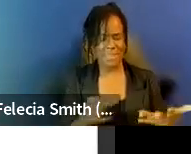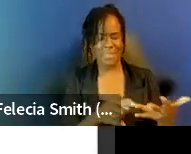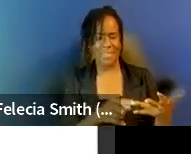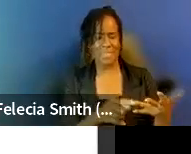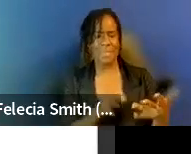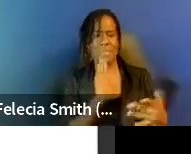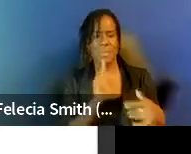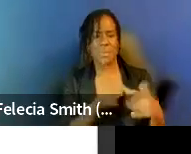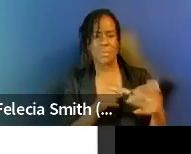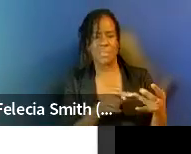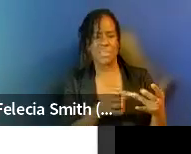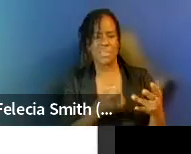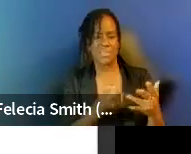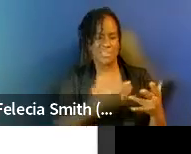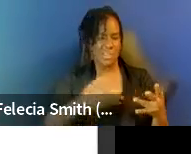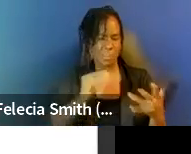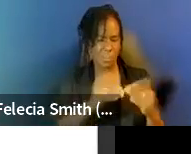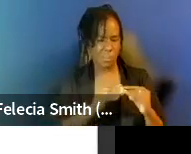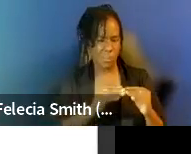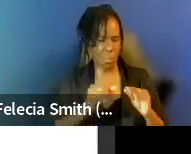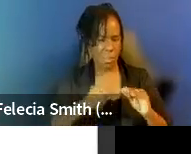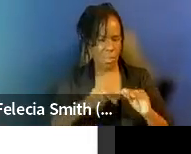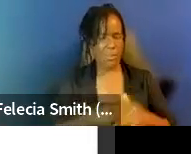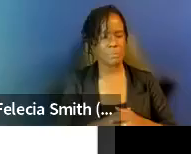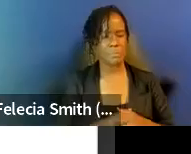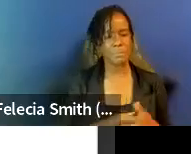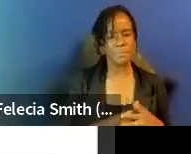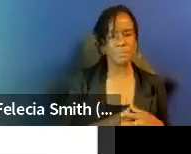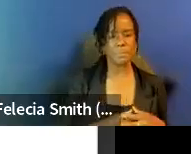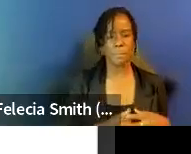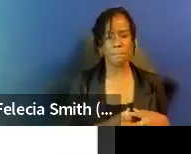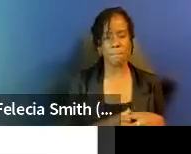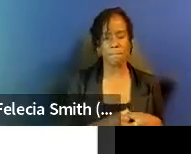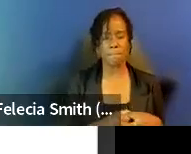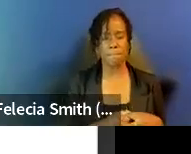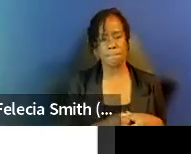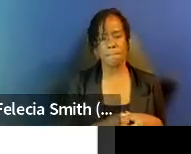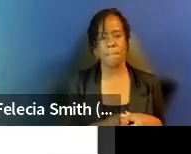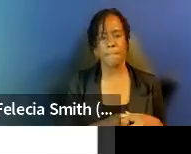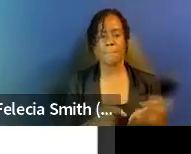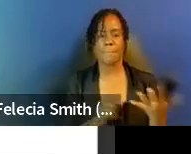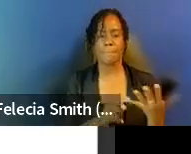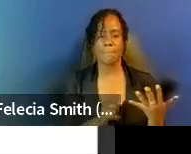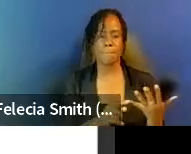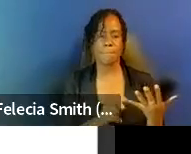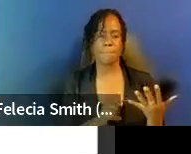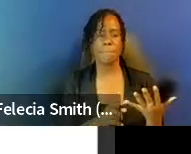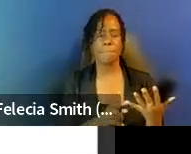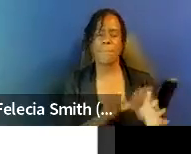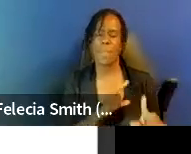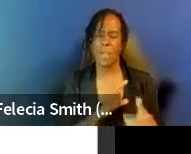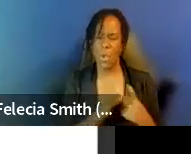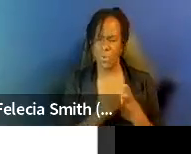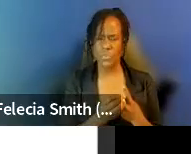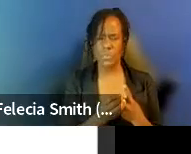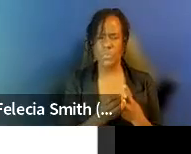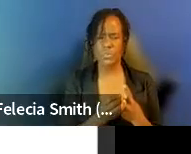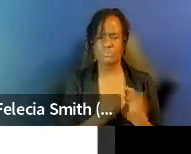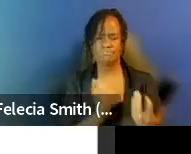only as a patient but the full dimensions of their everyday life. The importance of involving them throughout the design process.